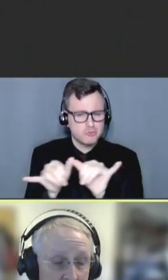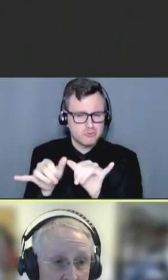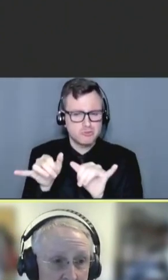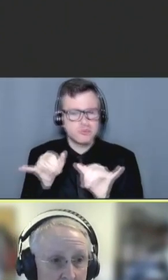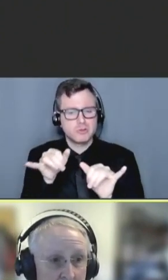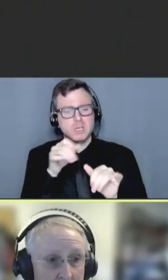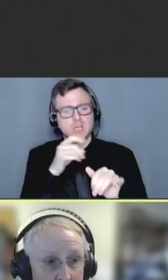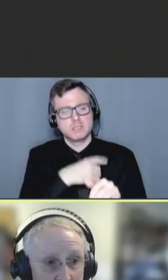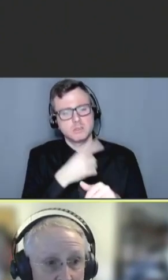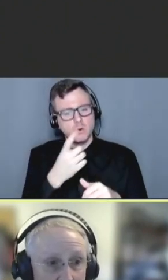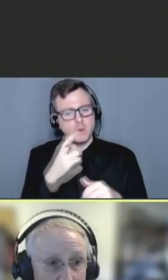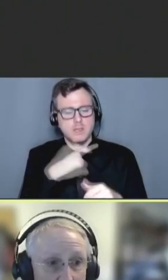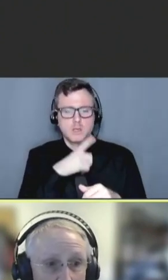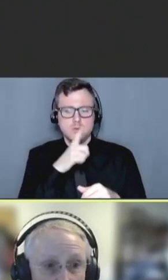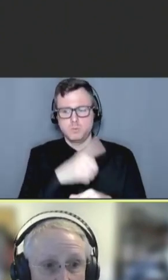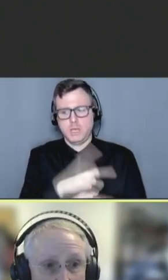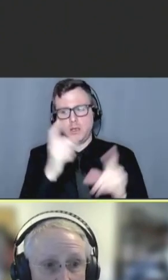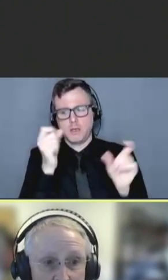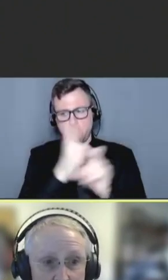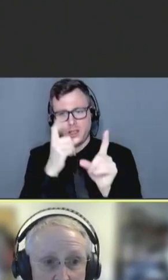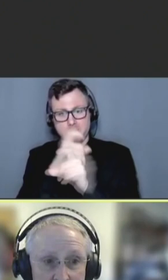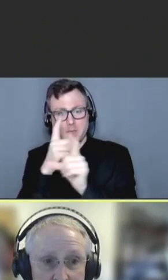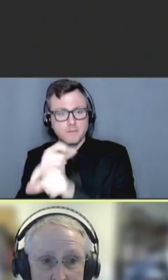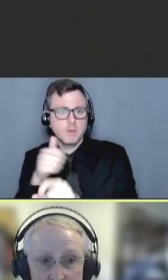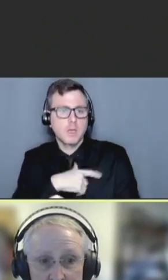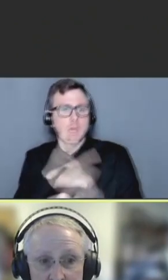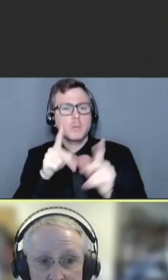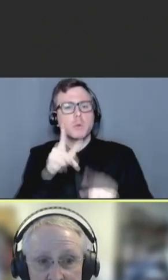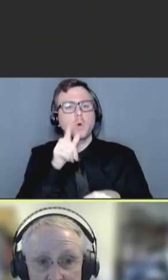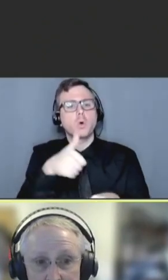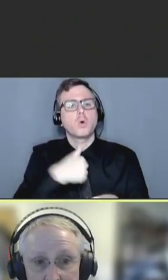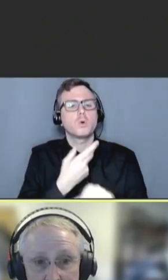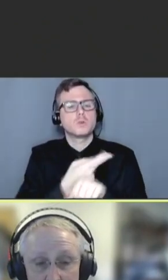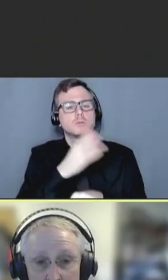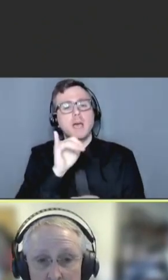It's also possible that early adopters of bivalent booster vaccine may have a